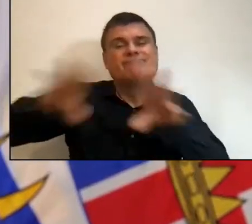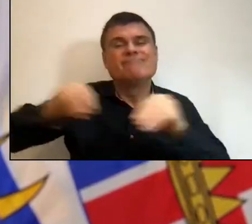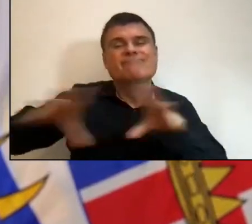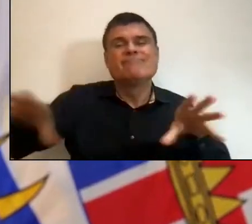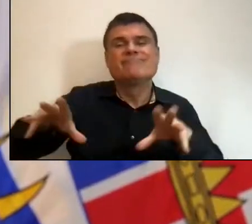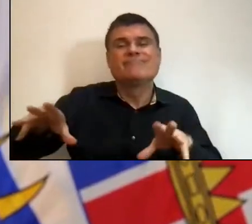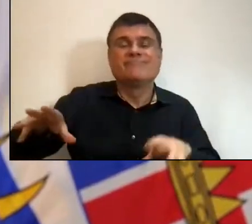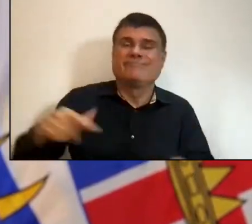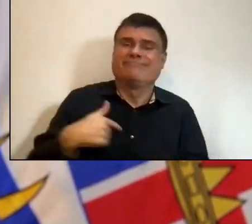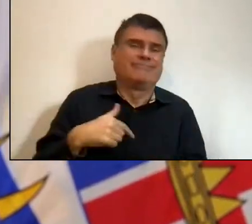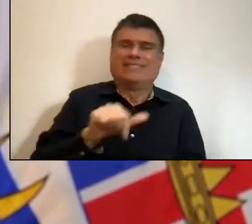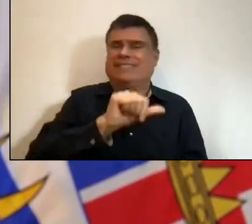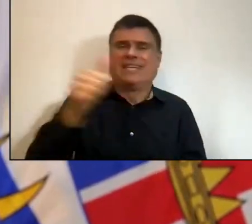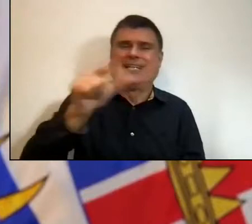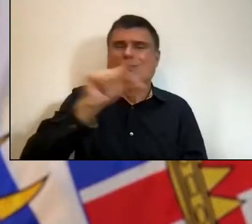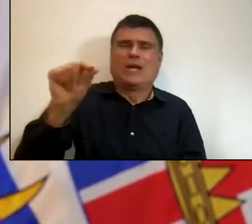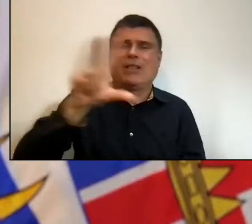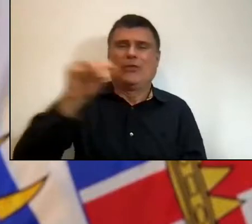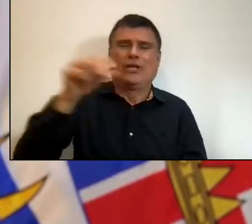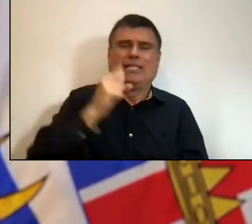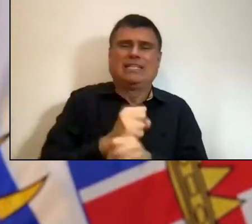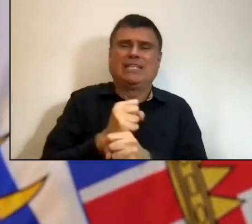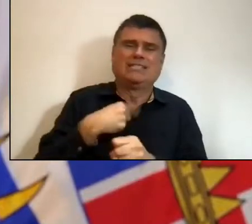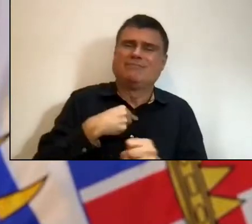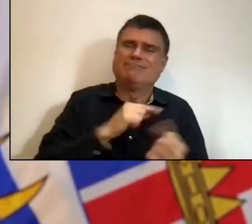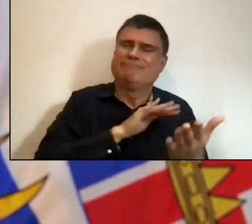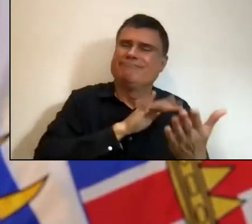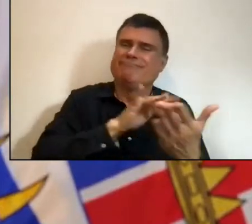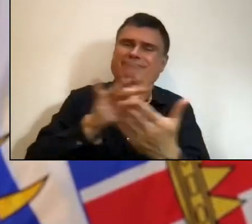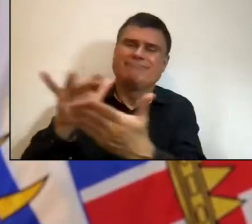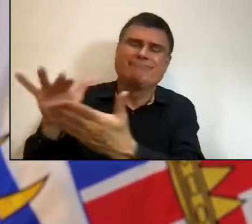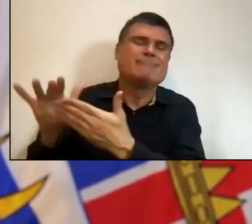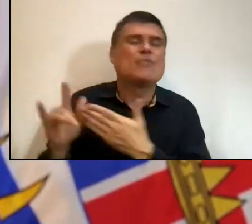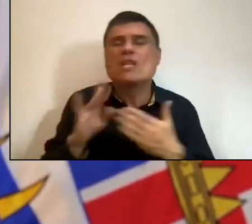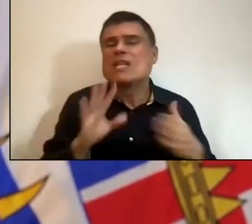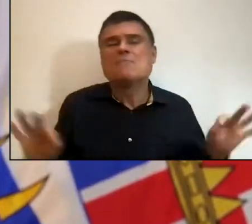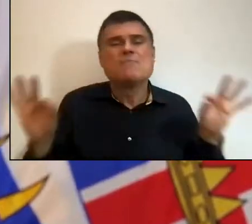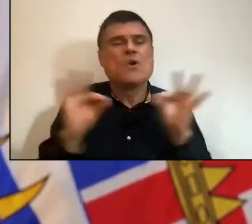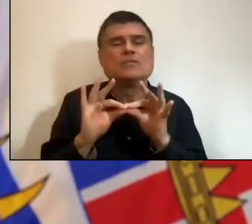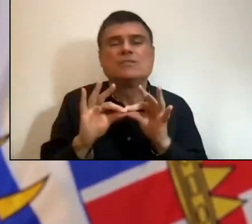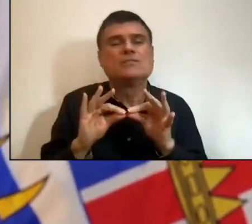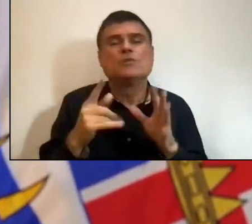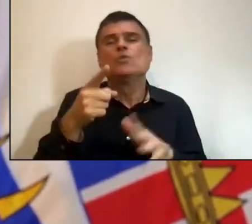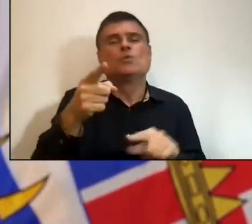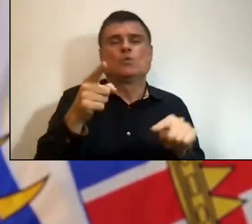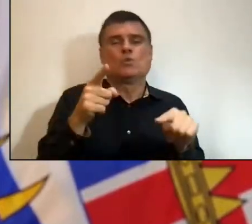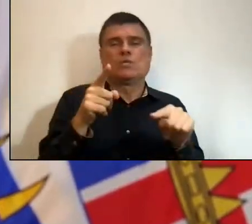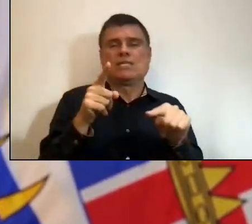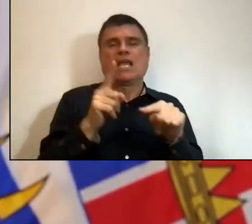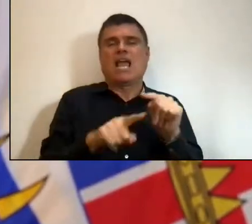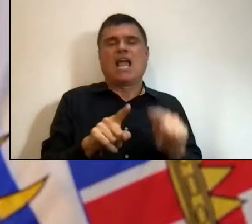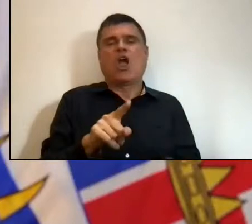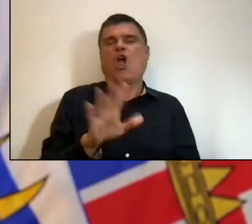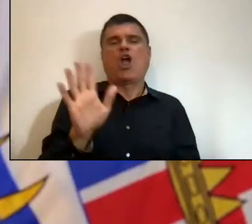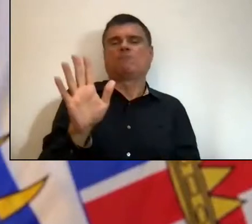have to never -- you can't be definitive about things.